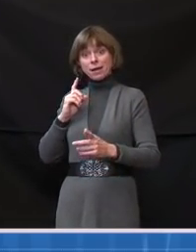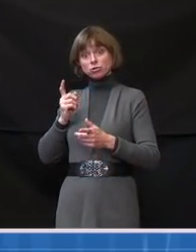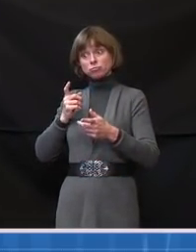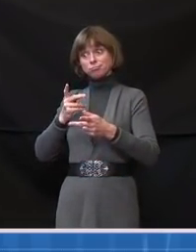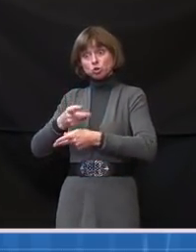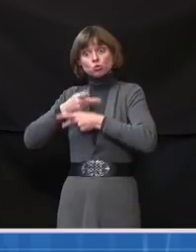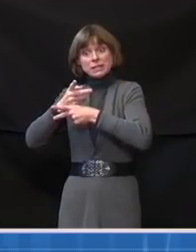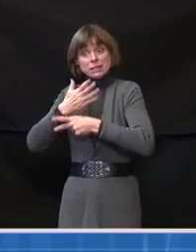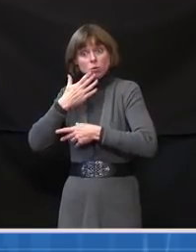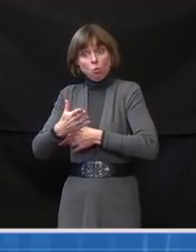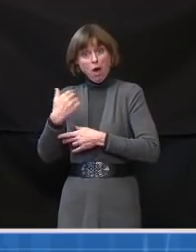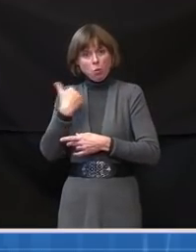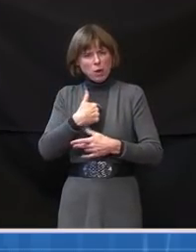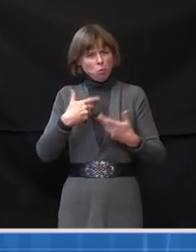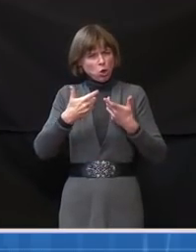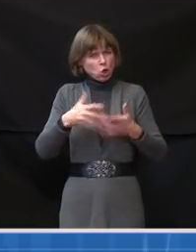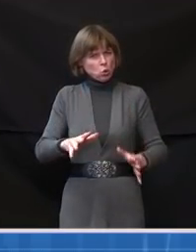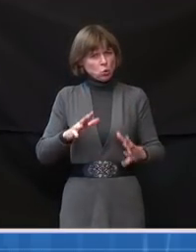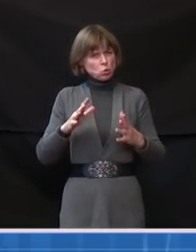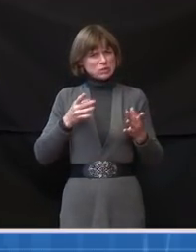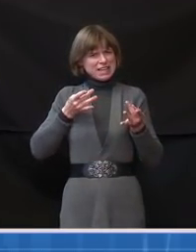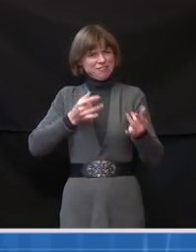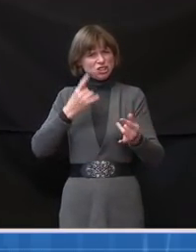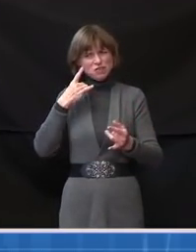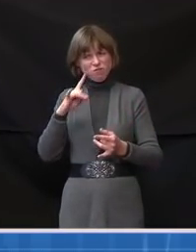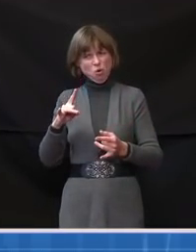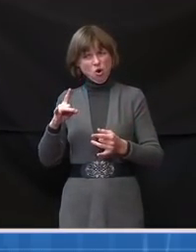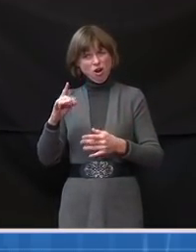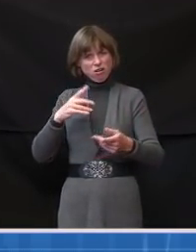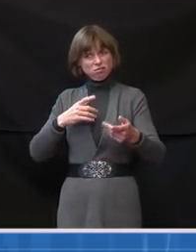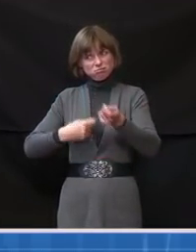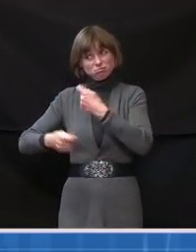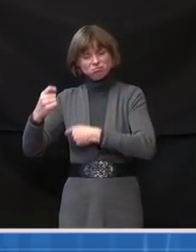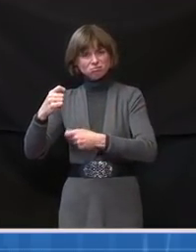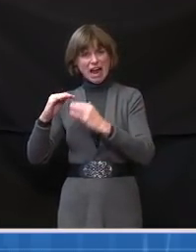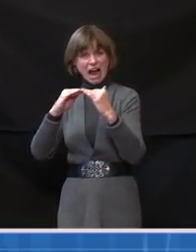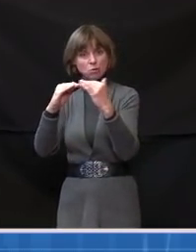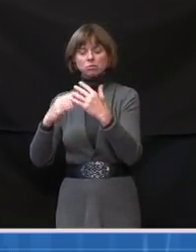Mr. Zients: I don’t -- I don’t accept that premise at all. I think we can do this in a fair, equitable,